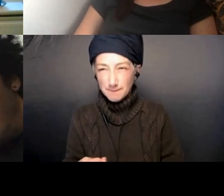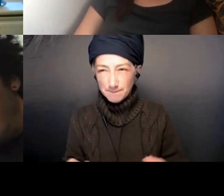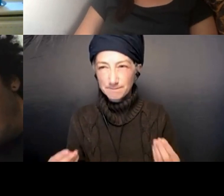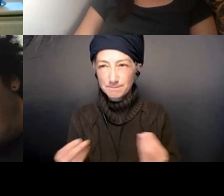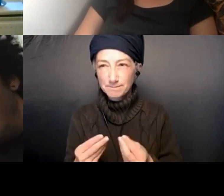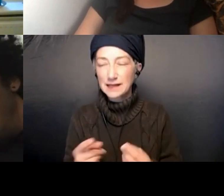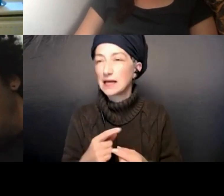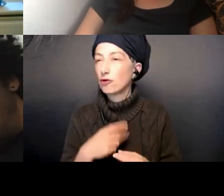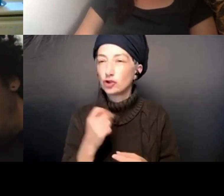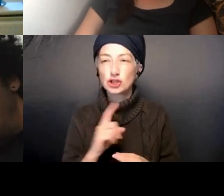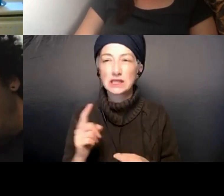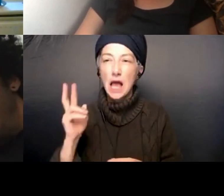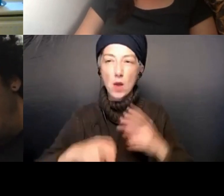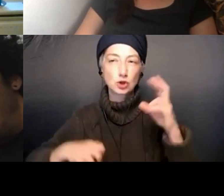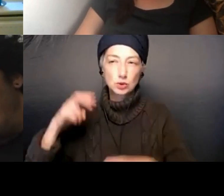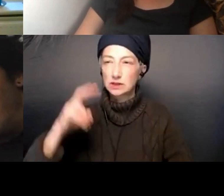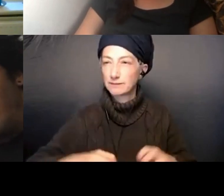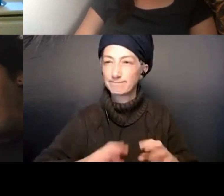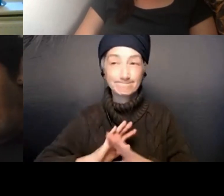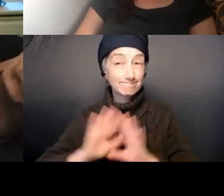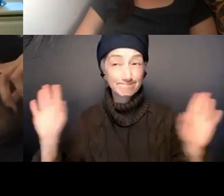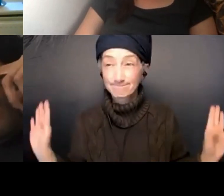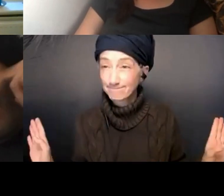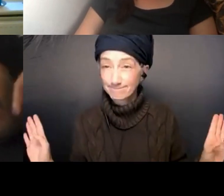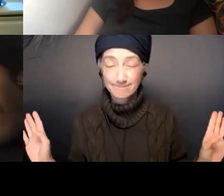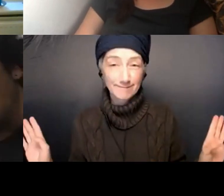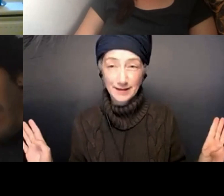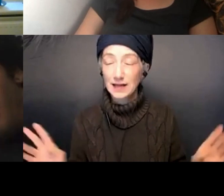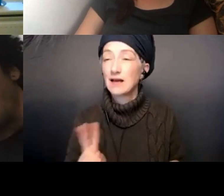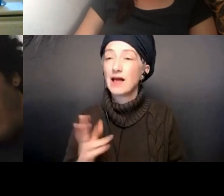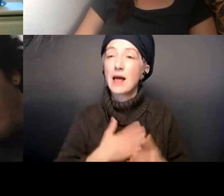So we can just share them to the point that we are comfortable with.